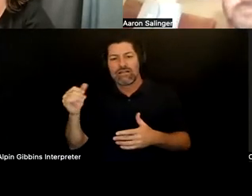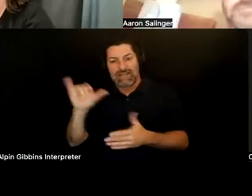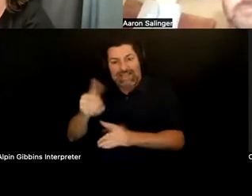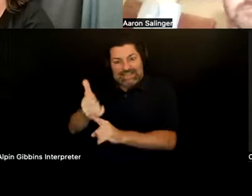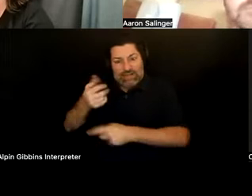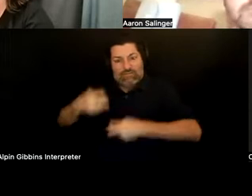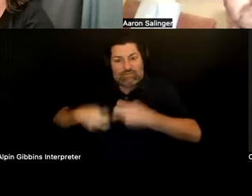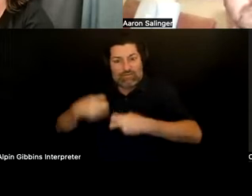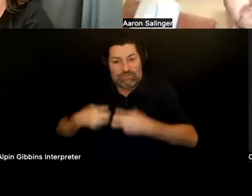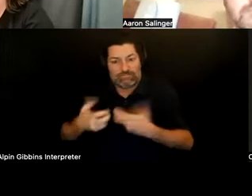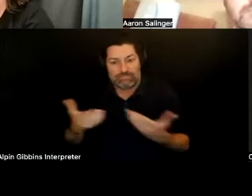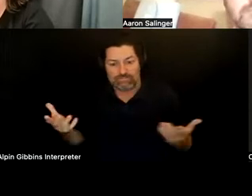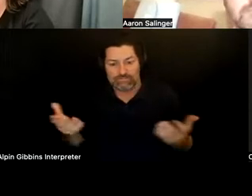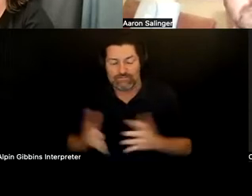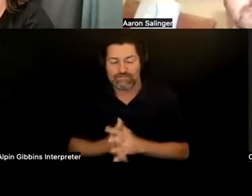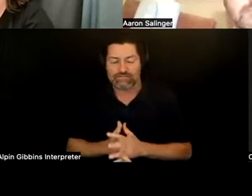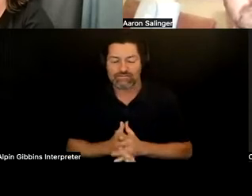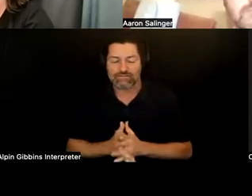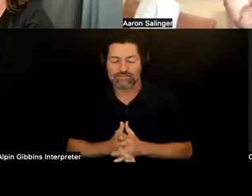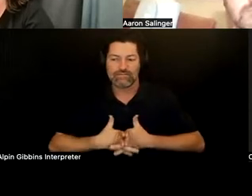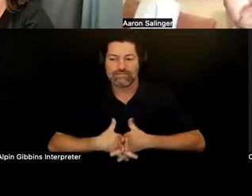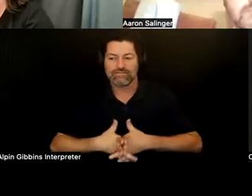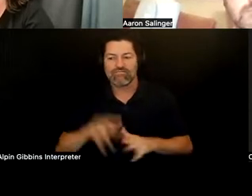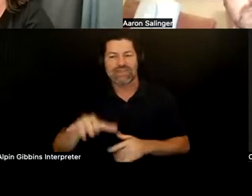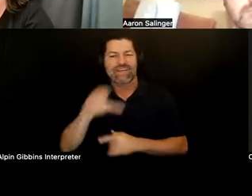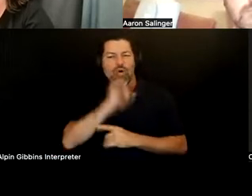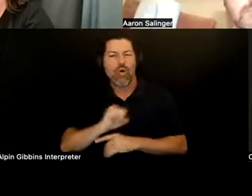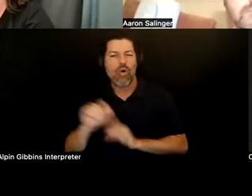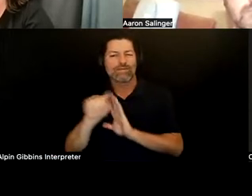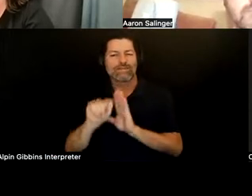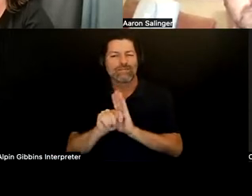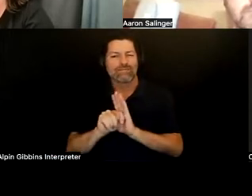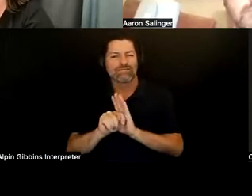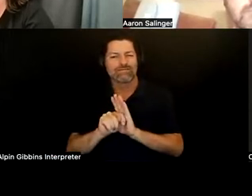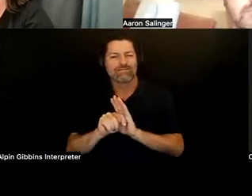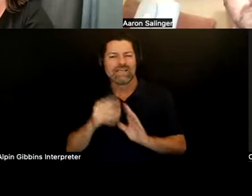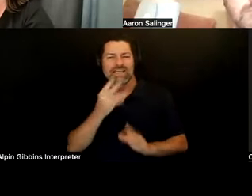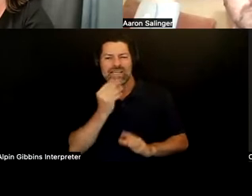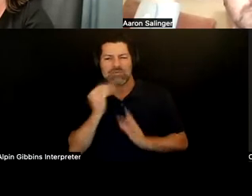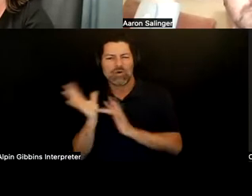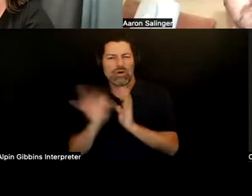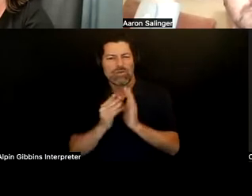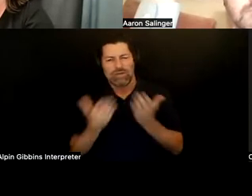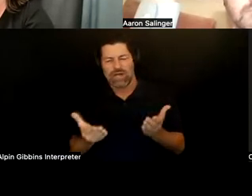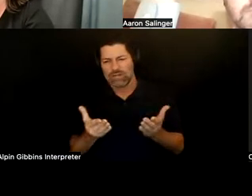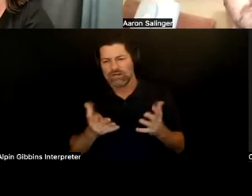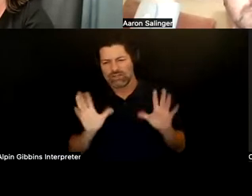right? 19:58:01 So there's I mean that's the old testament You've got to know that the Hebrew Bible is just build with problematic situations,